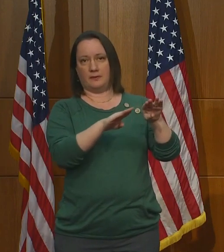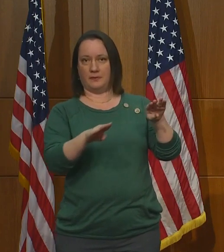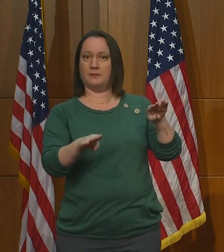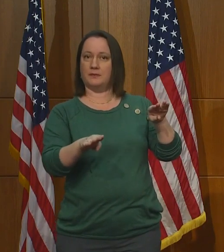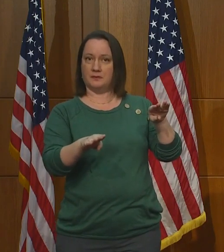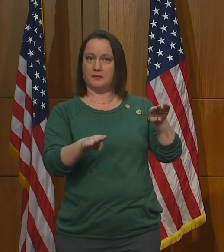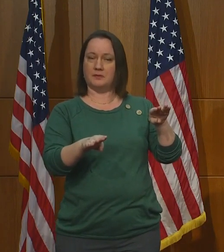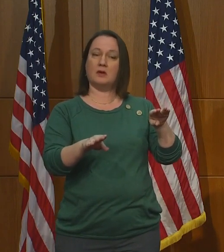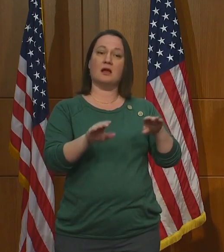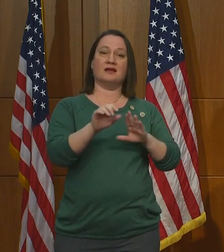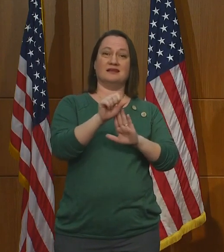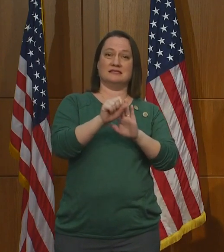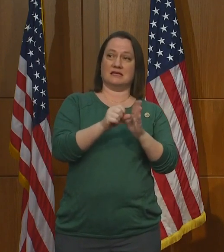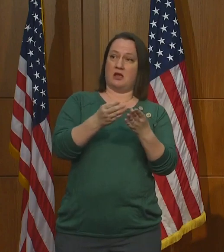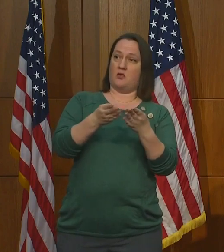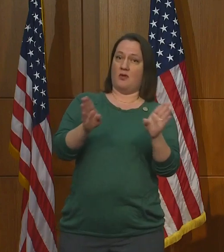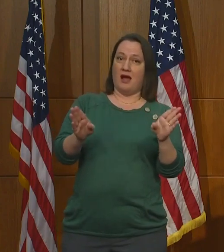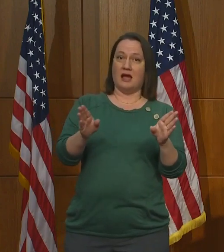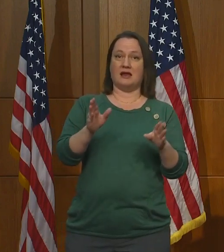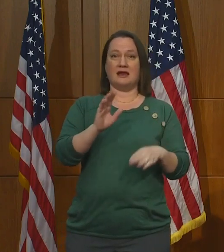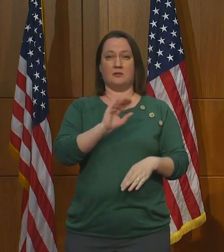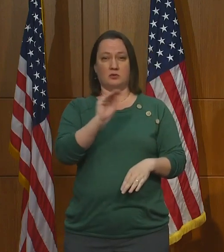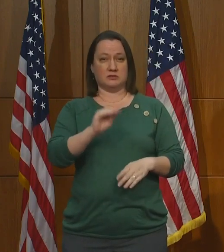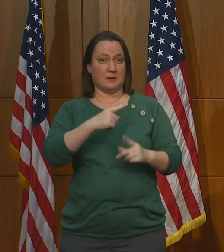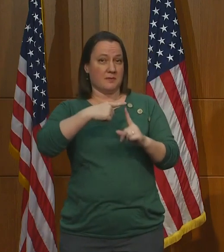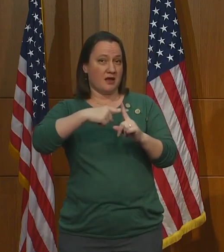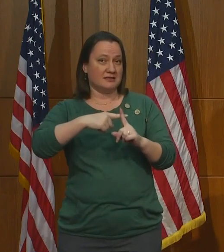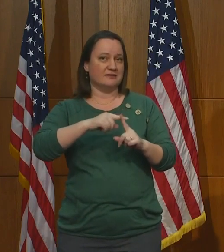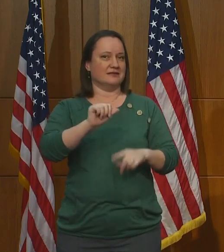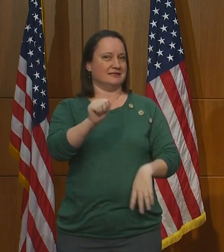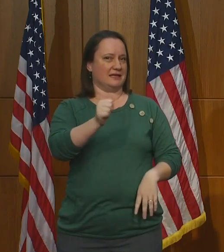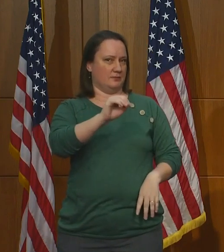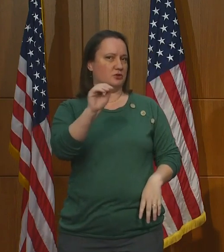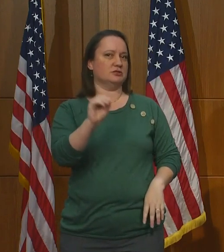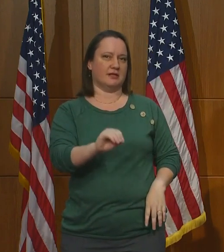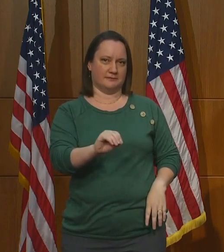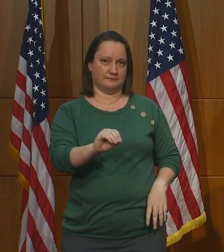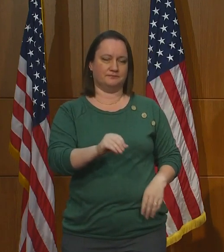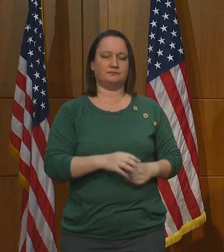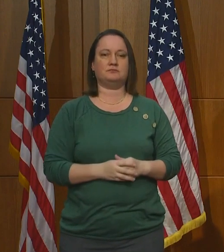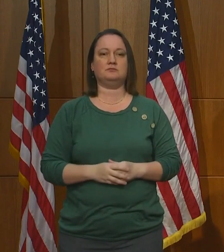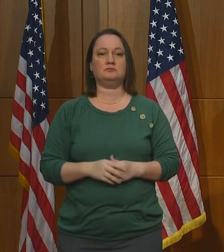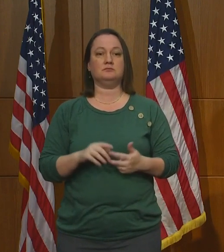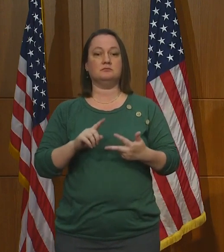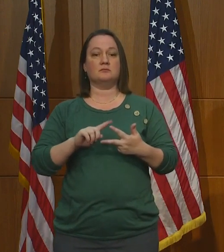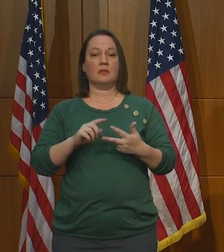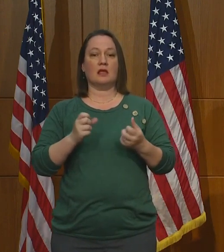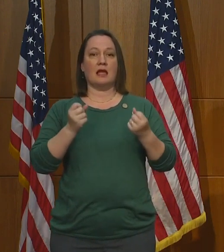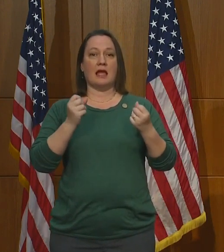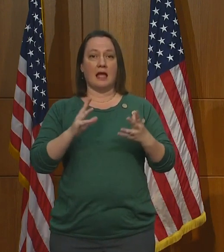FOURTEEN DAYS IS TRENDING DOWNWARD. AND STATE WIDE IT'S